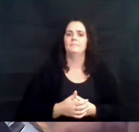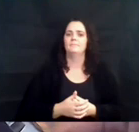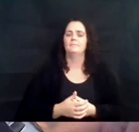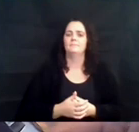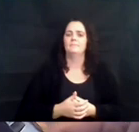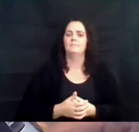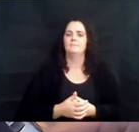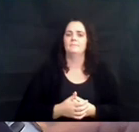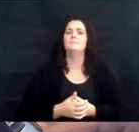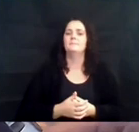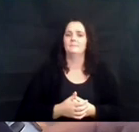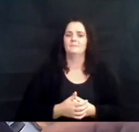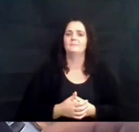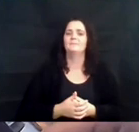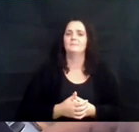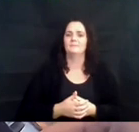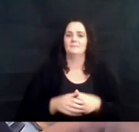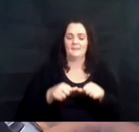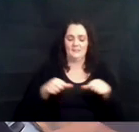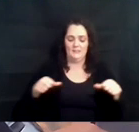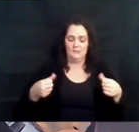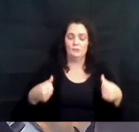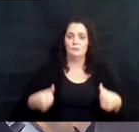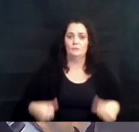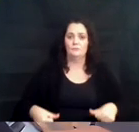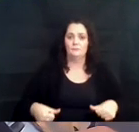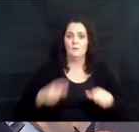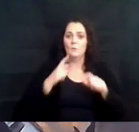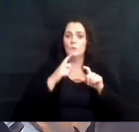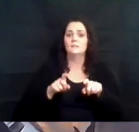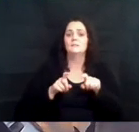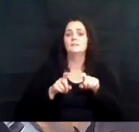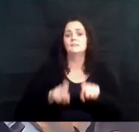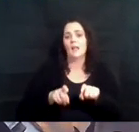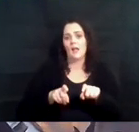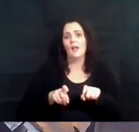box that it's sitting on and that's gonna both hold that angle that I've